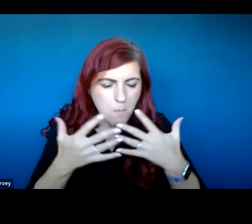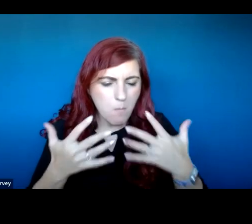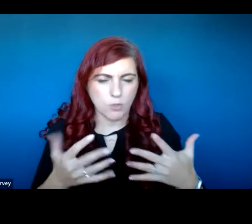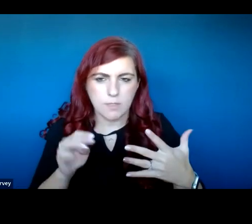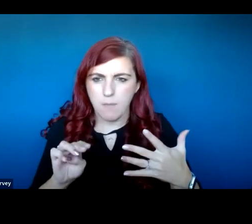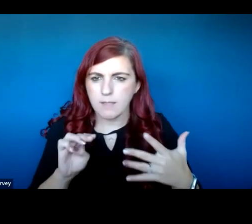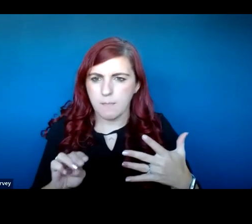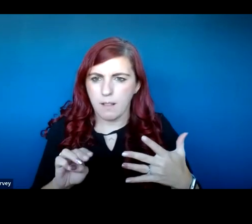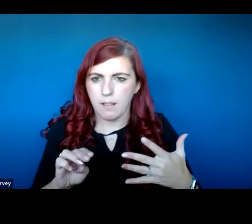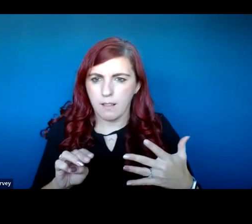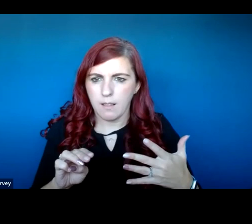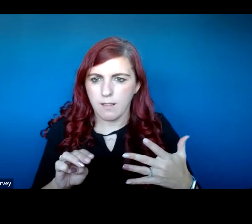and doing what I can.